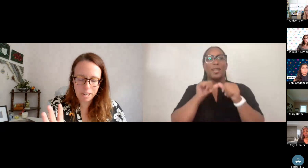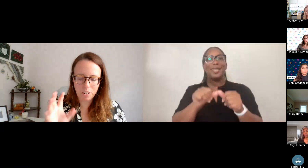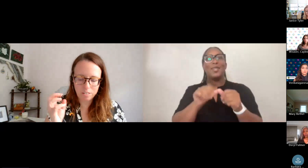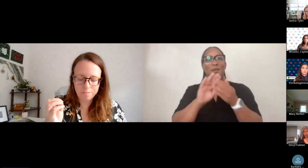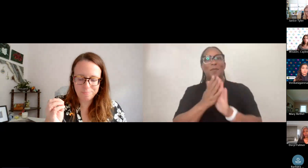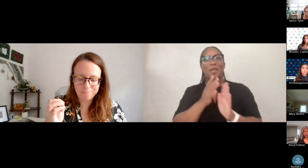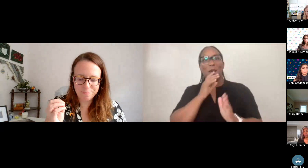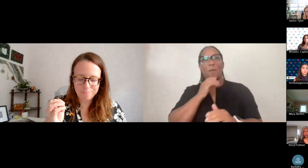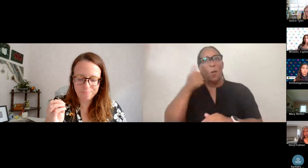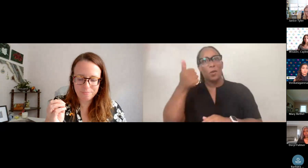And when I think about.